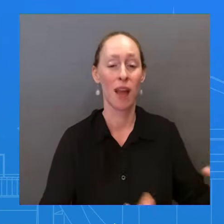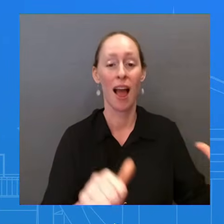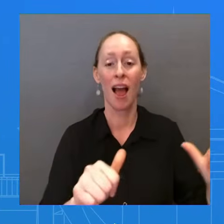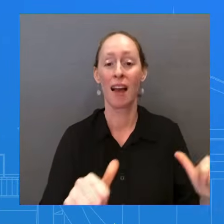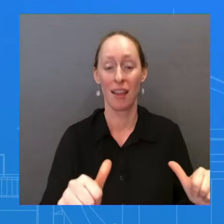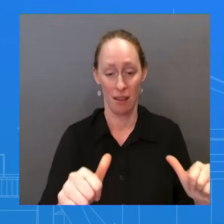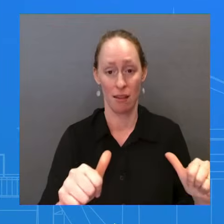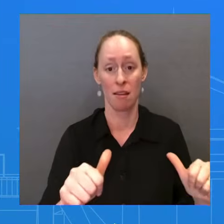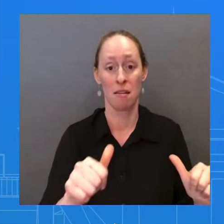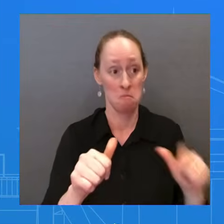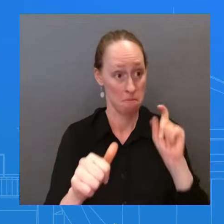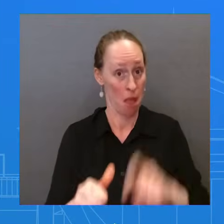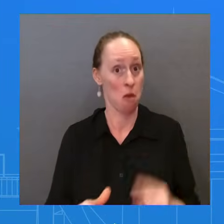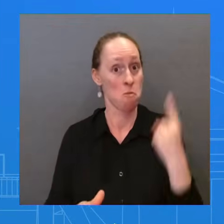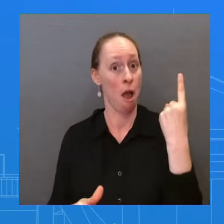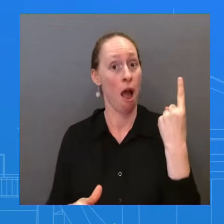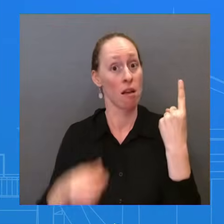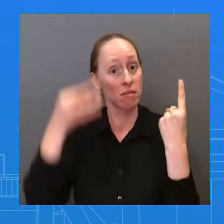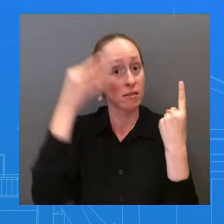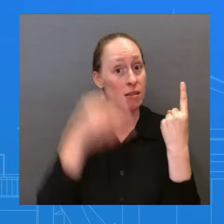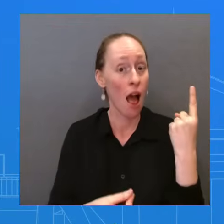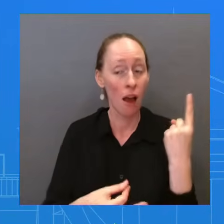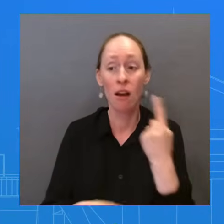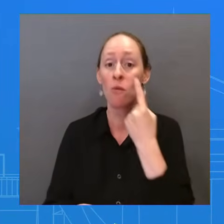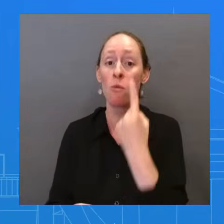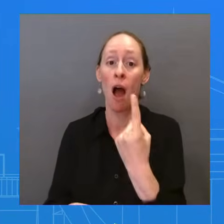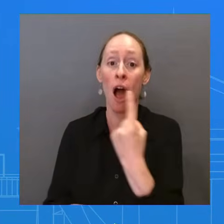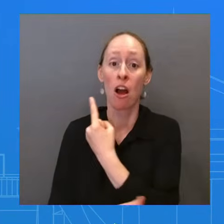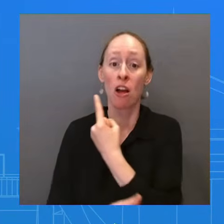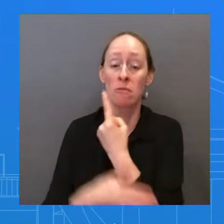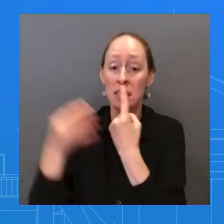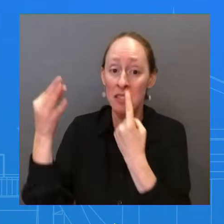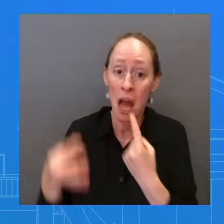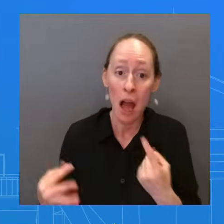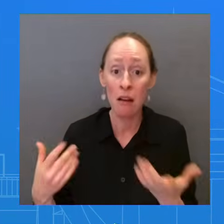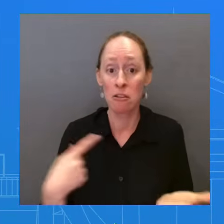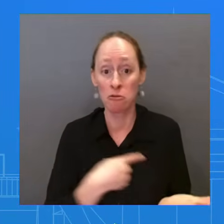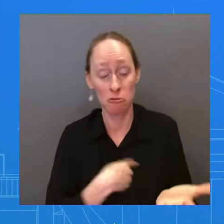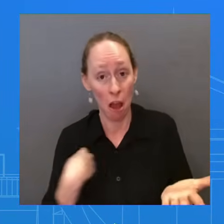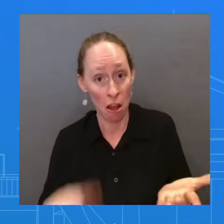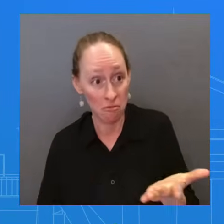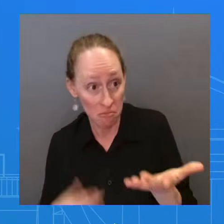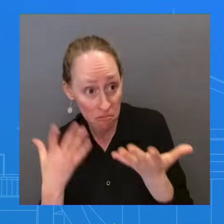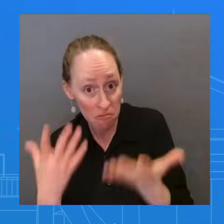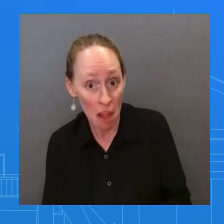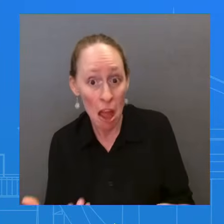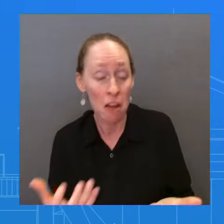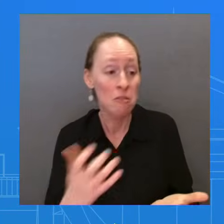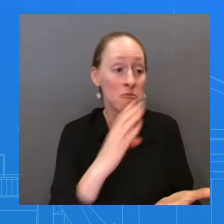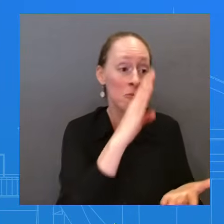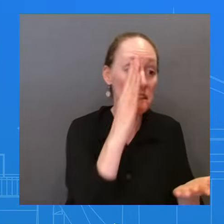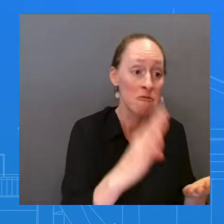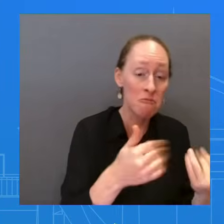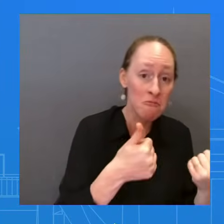The Chinese have expressed an interest. The Brazilians have expressed interest. And, yes, I'm aware that the Vatican